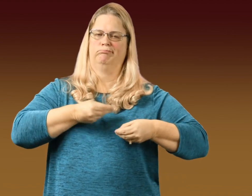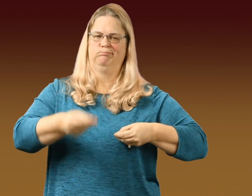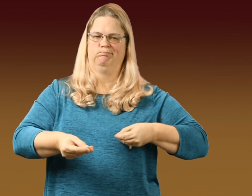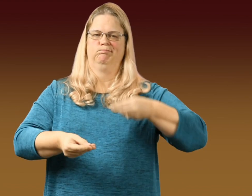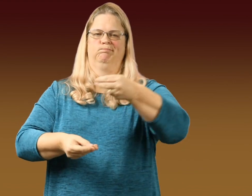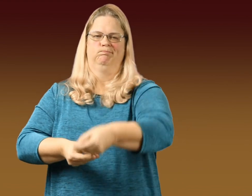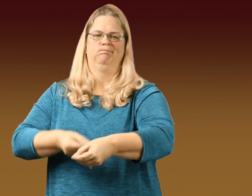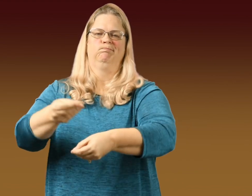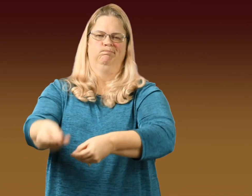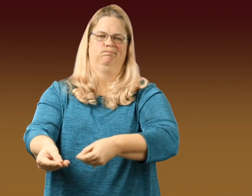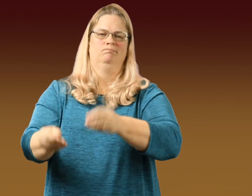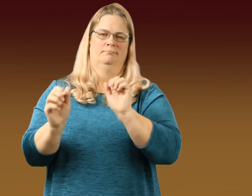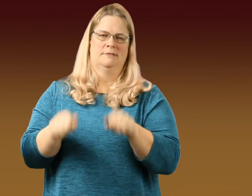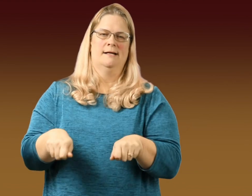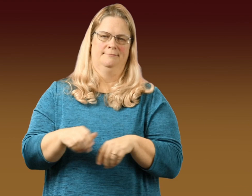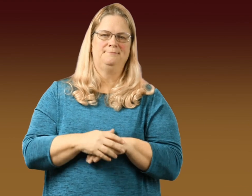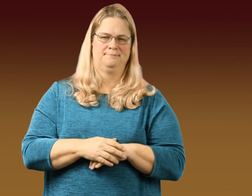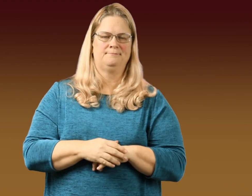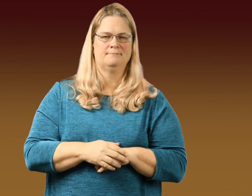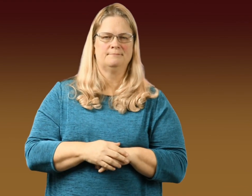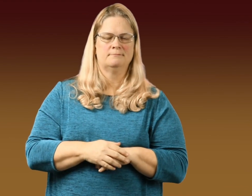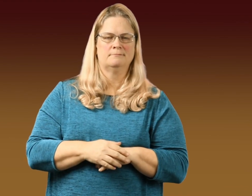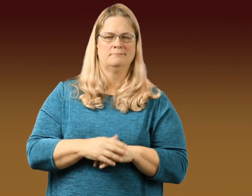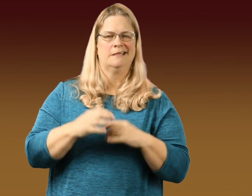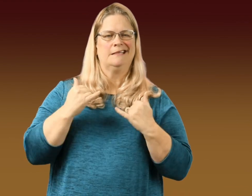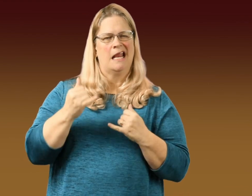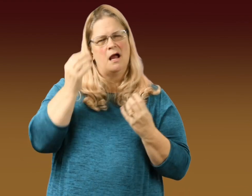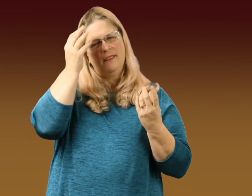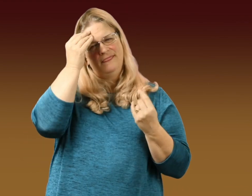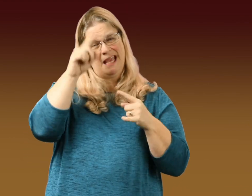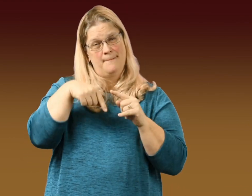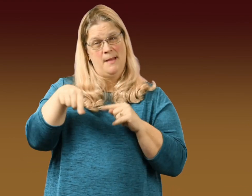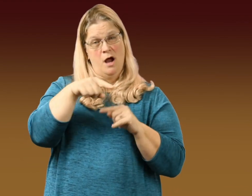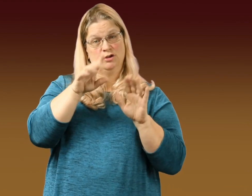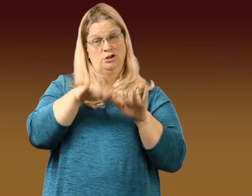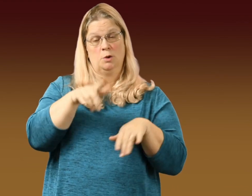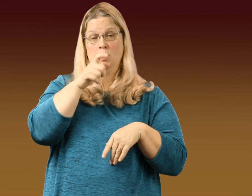Oftentimes, those perceptions can be carried on over the generations.